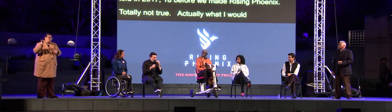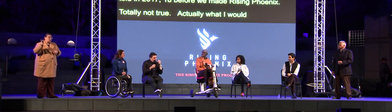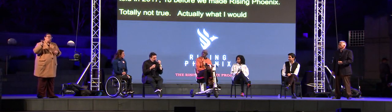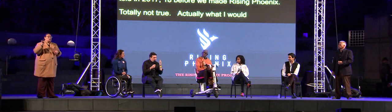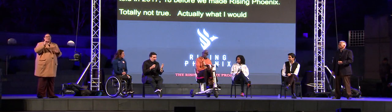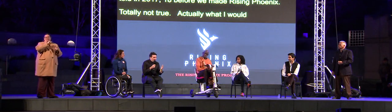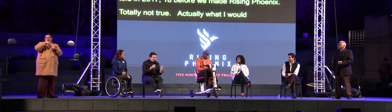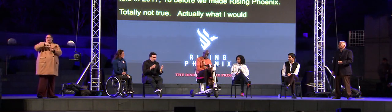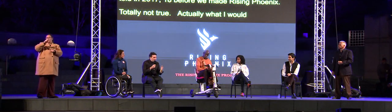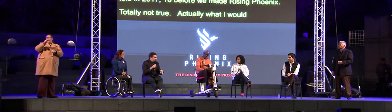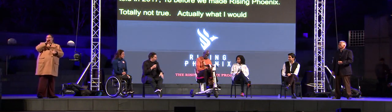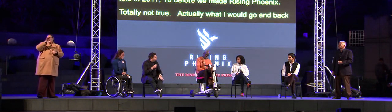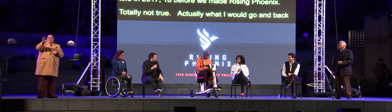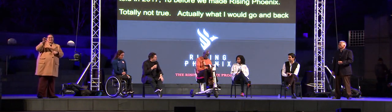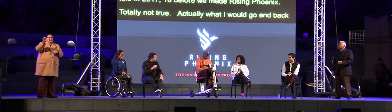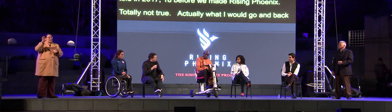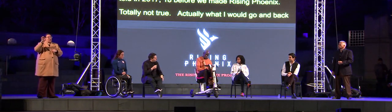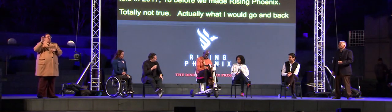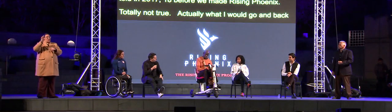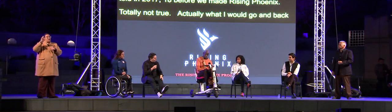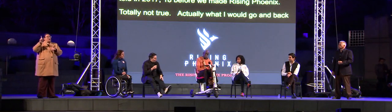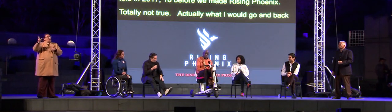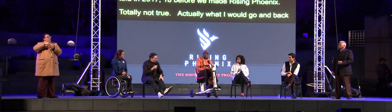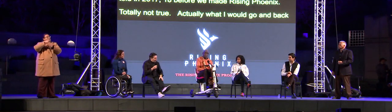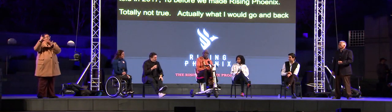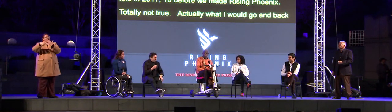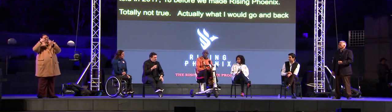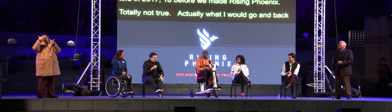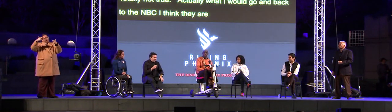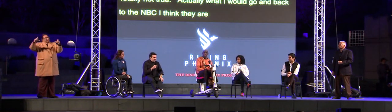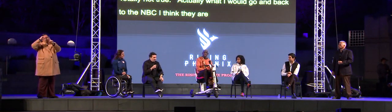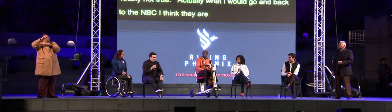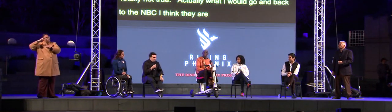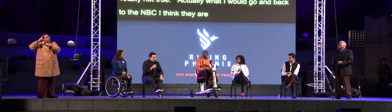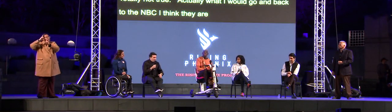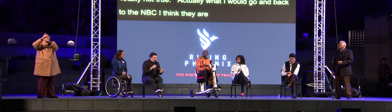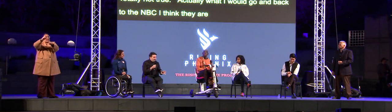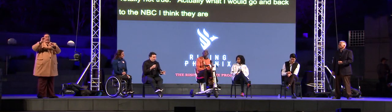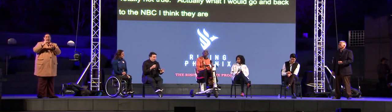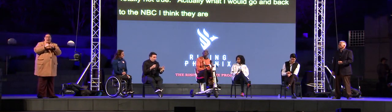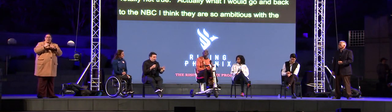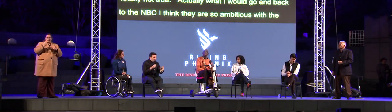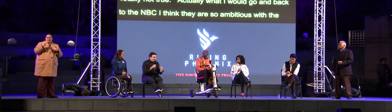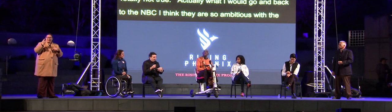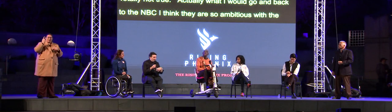I think they're so ambitious with their program and the way that they can see brilliant broadcasting